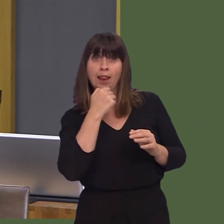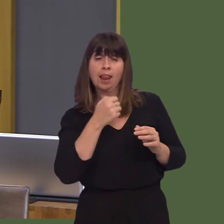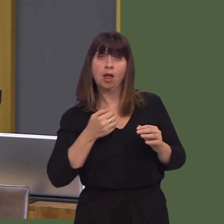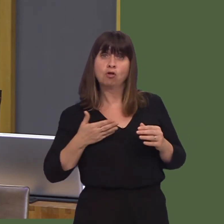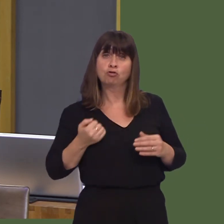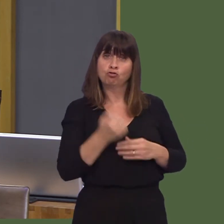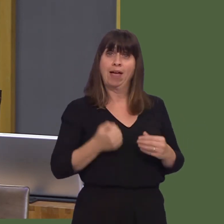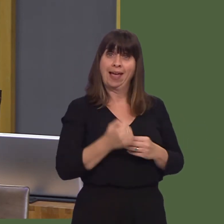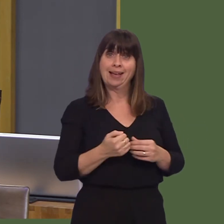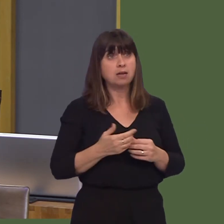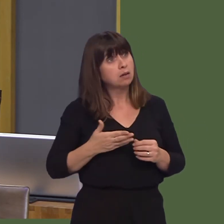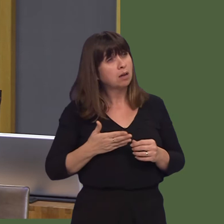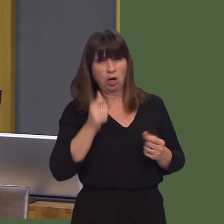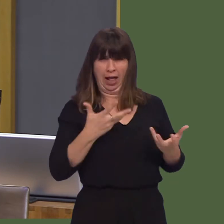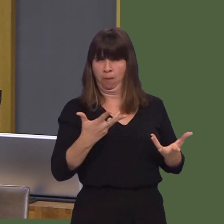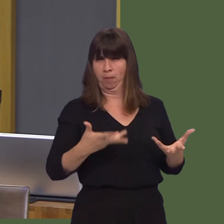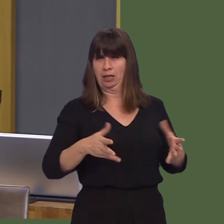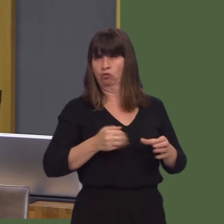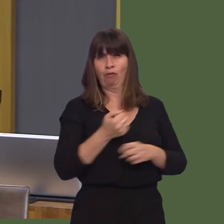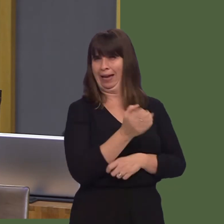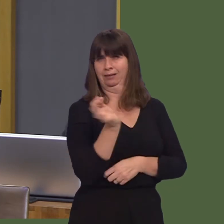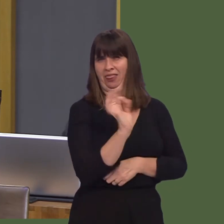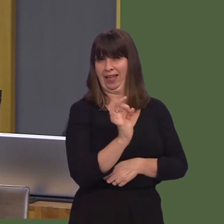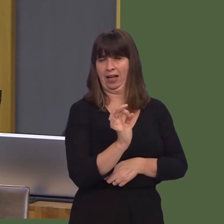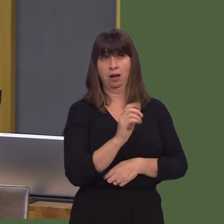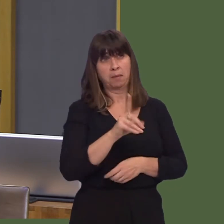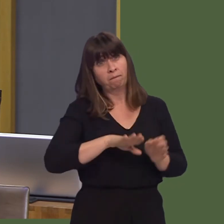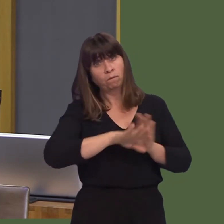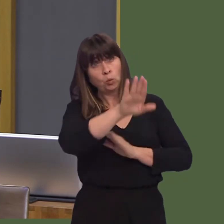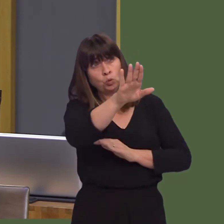I am convinced that reopening that rail line would be hugely beneficial to the economy